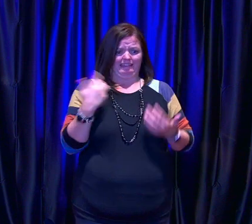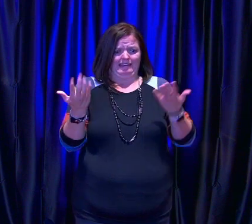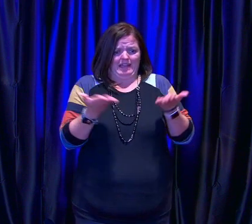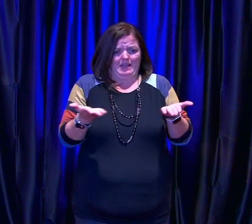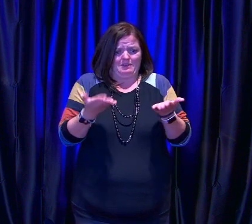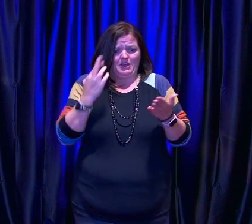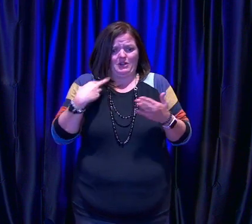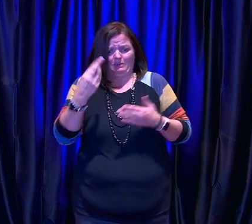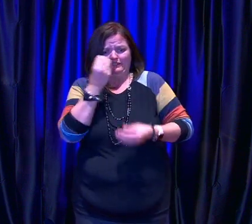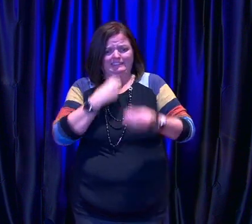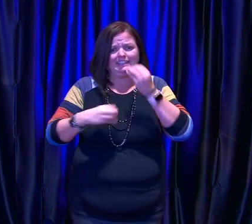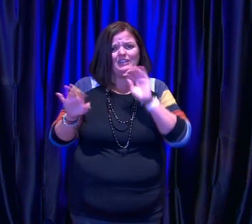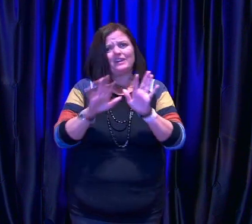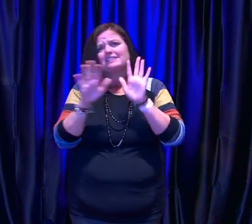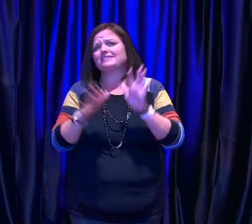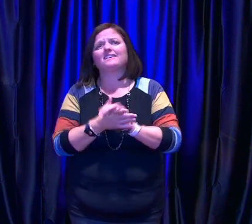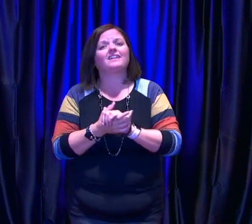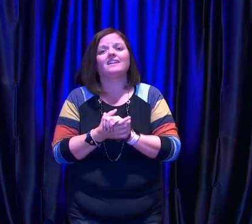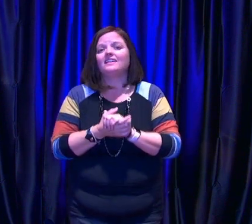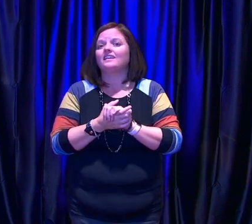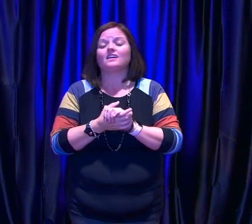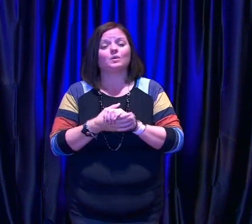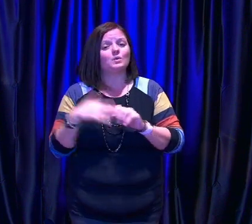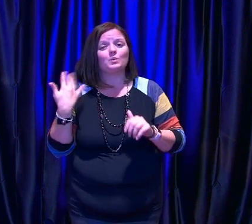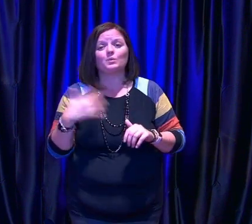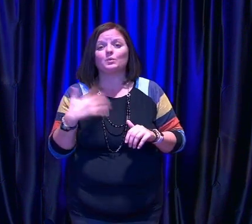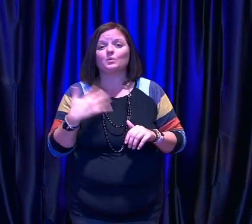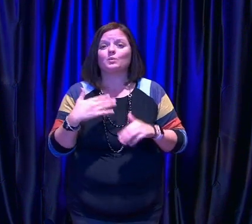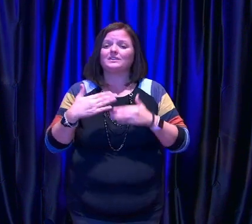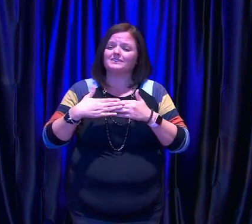sunday and oh man it took me a while to work